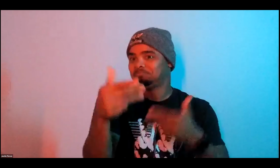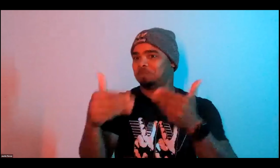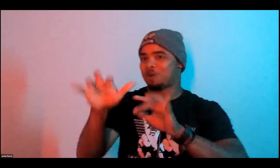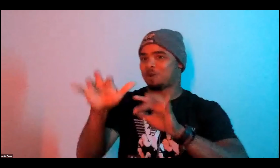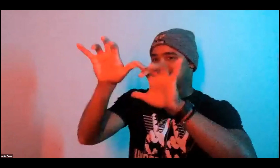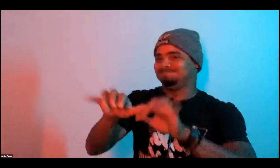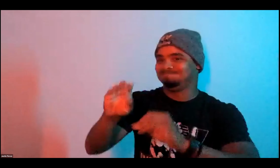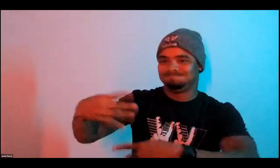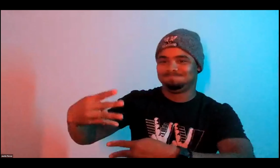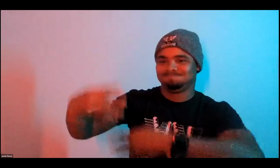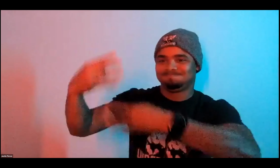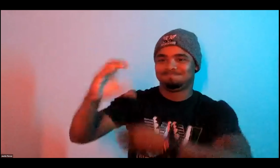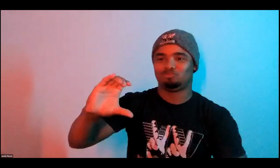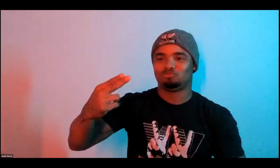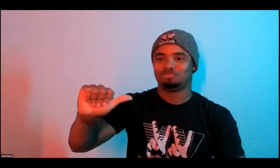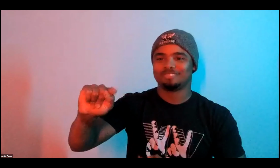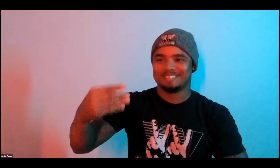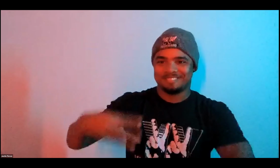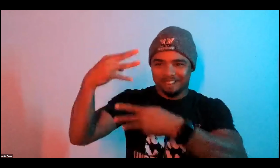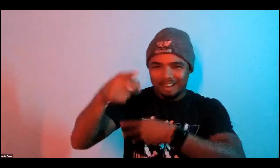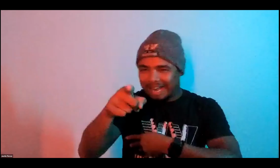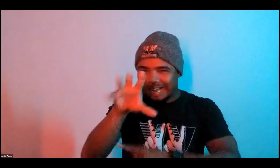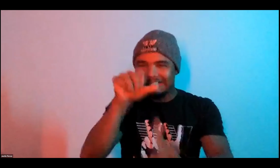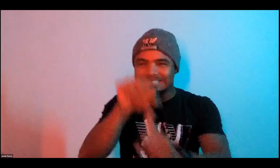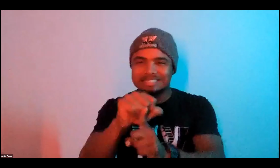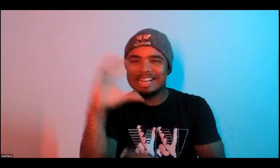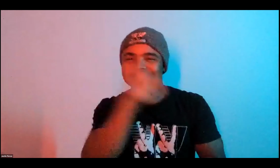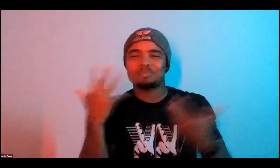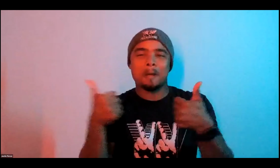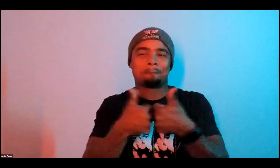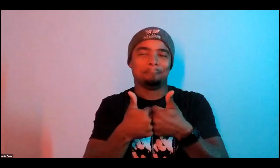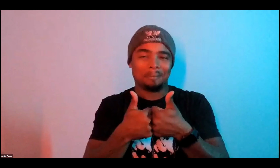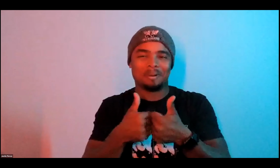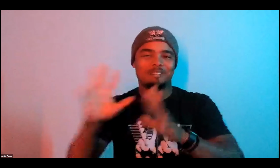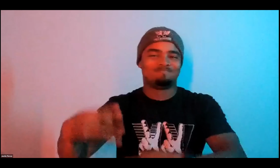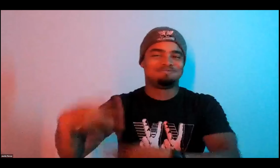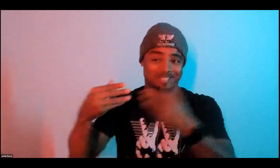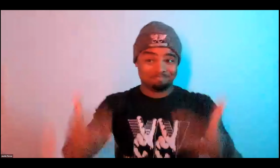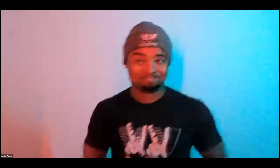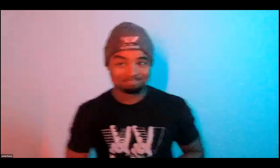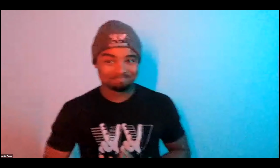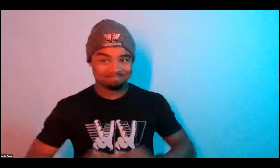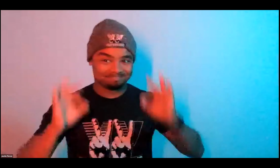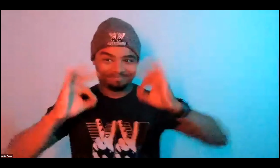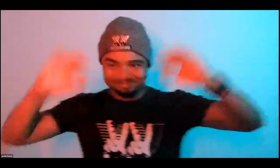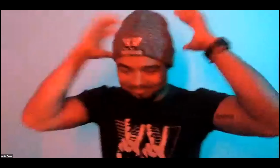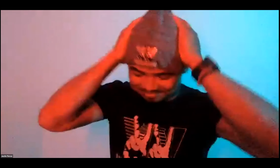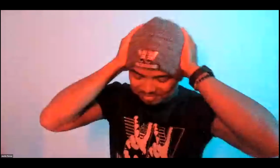Go ahead and type it in the chat box.